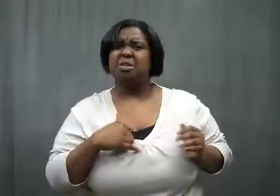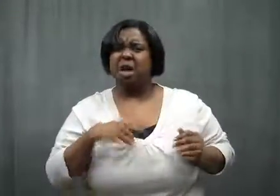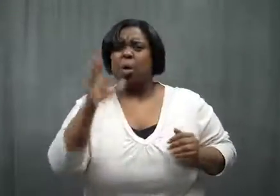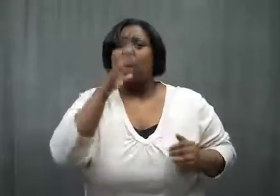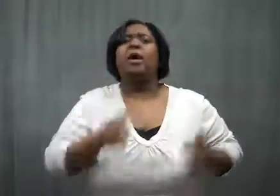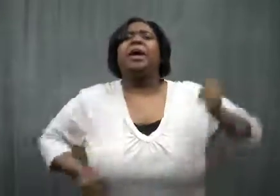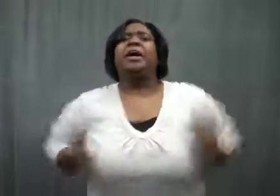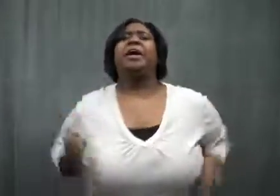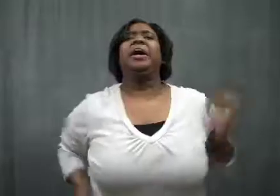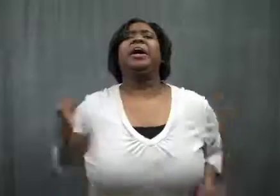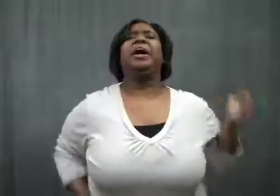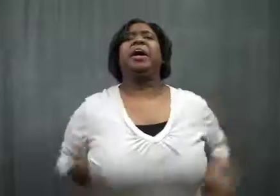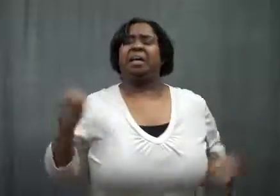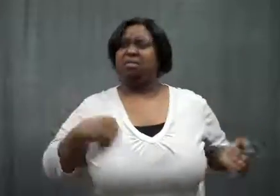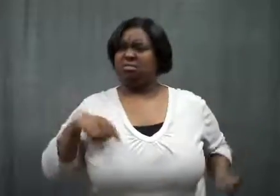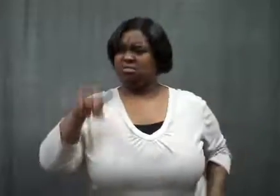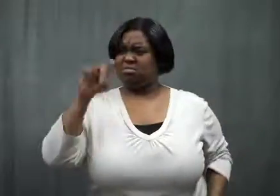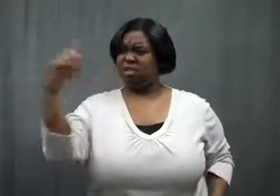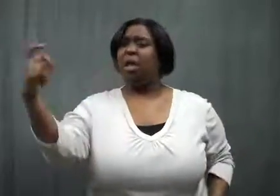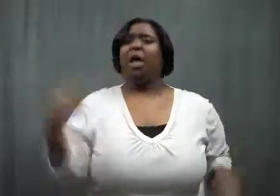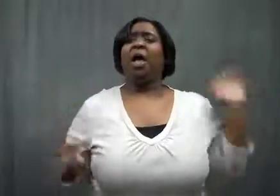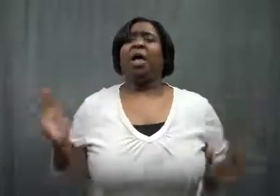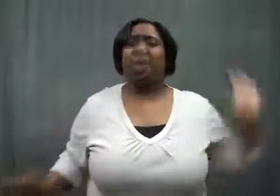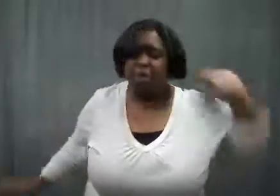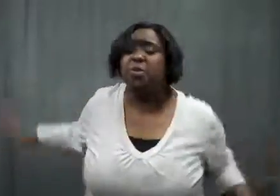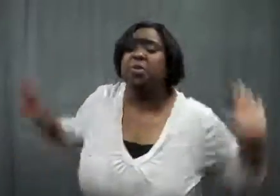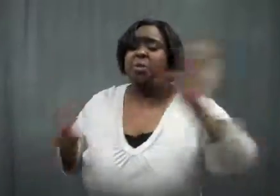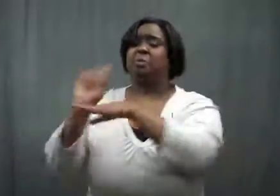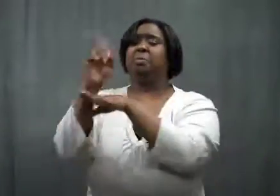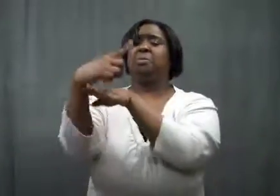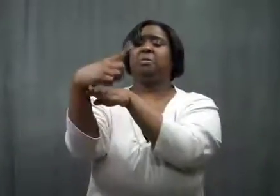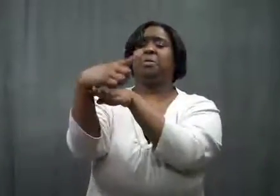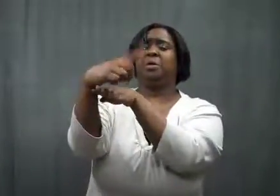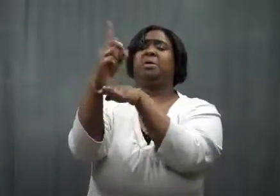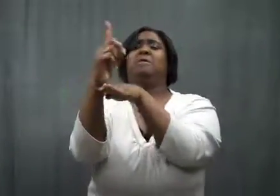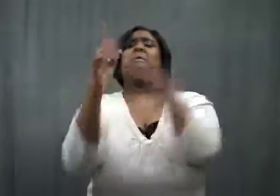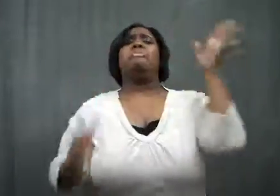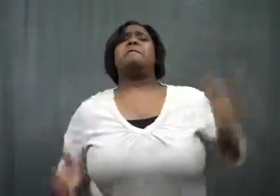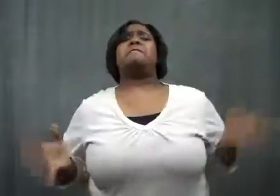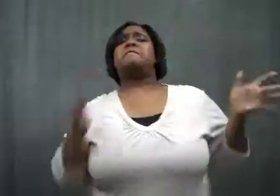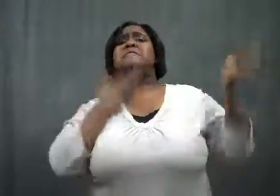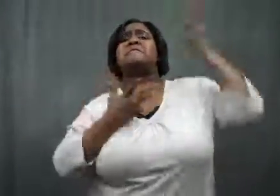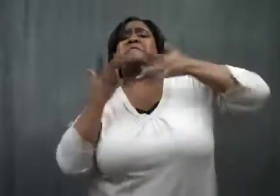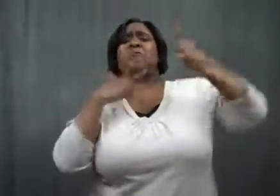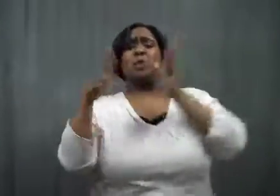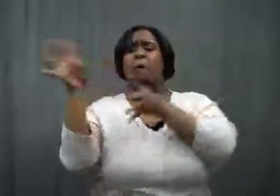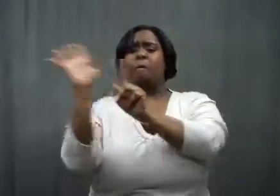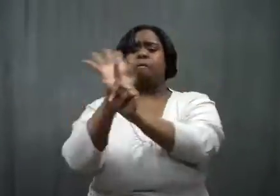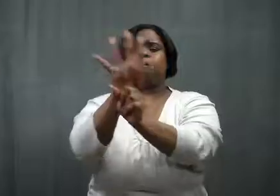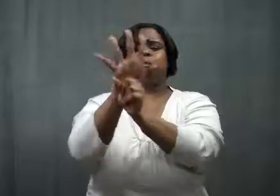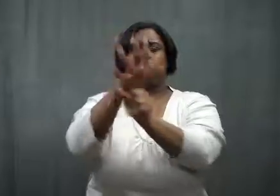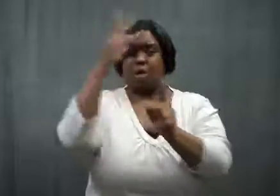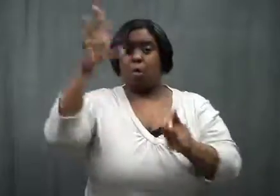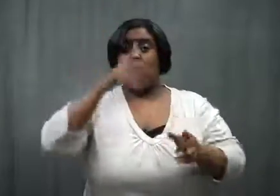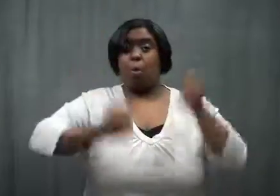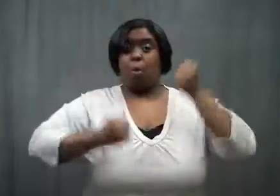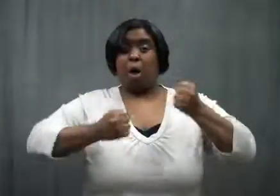I saw a woman running after it, stumbling in the wind.